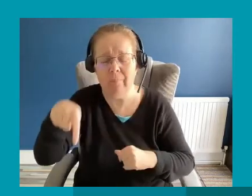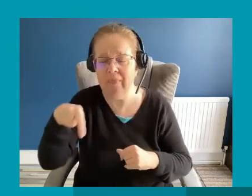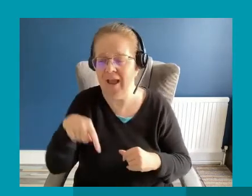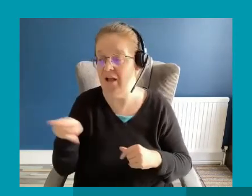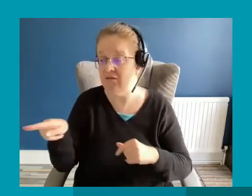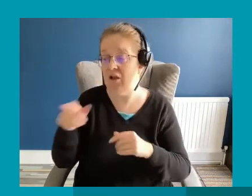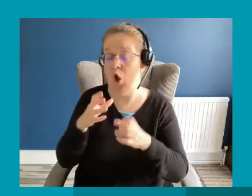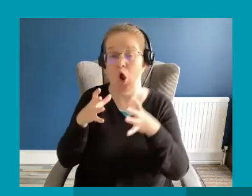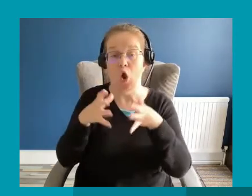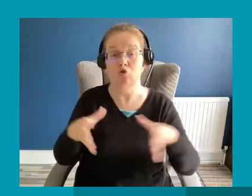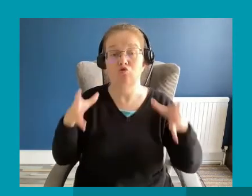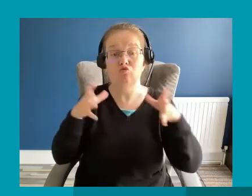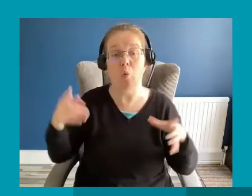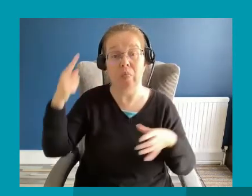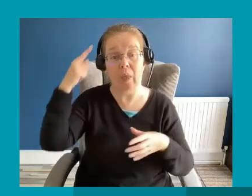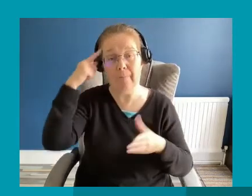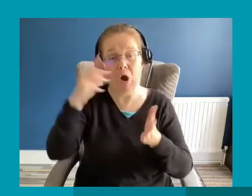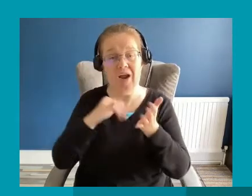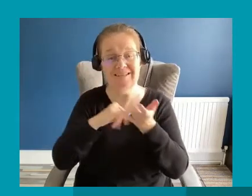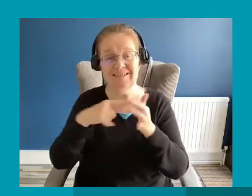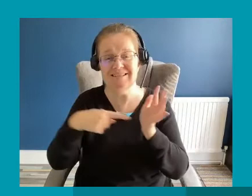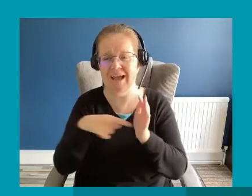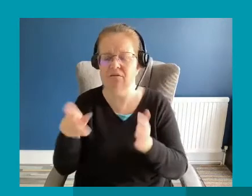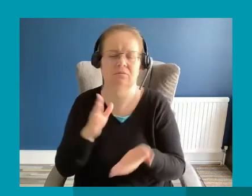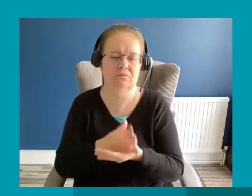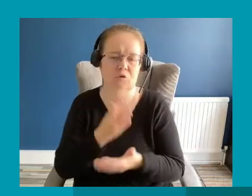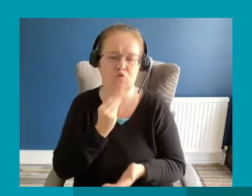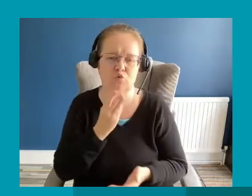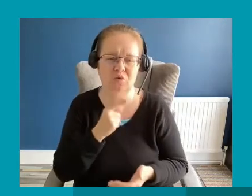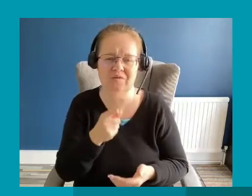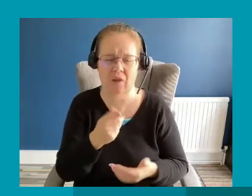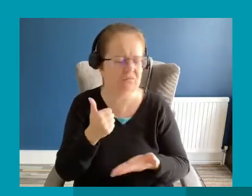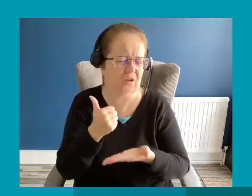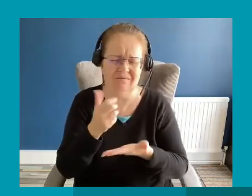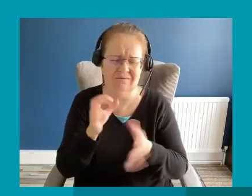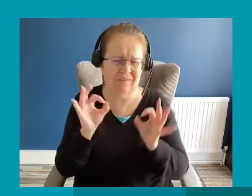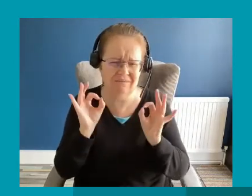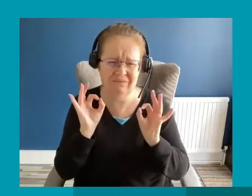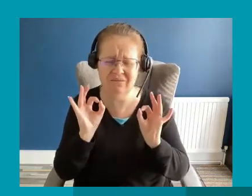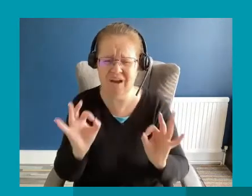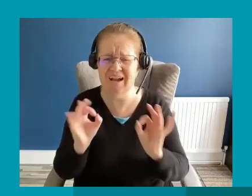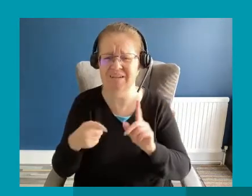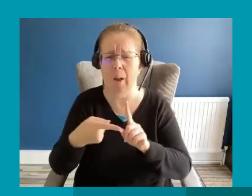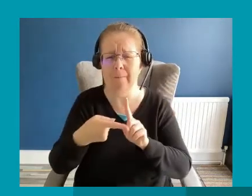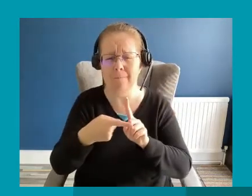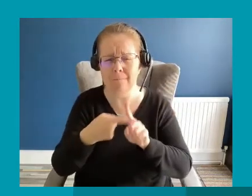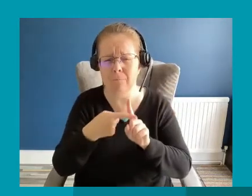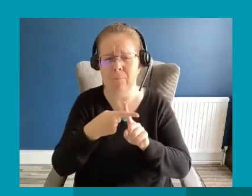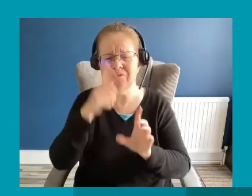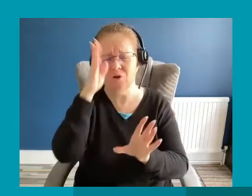recommend that you check out growth mindset. It's a really, really fabulous positive psychology piece.